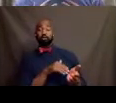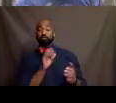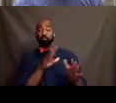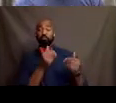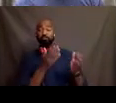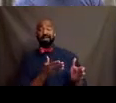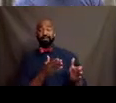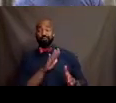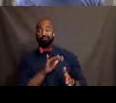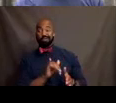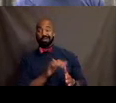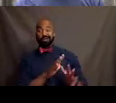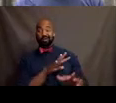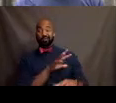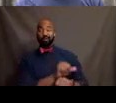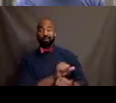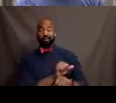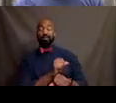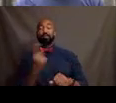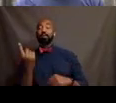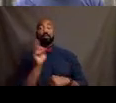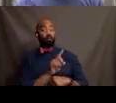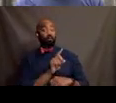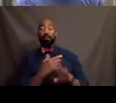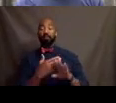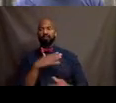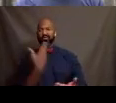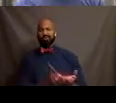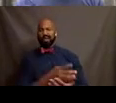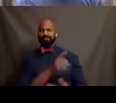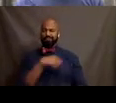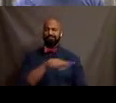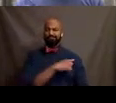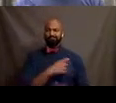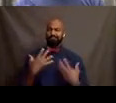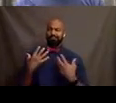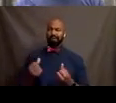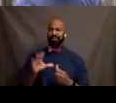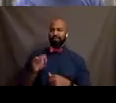we want you to have a really good experience. So it's really important if you don't that we hear that,